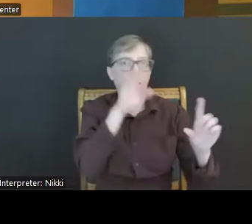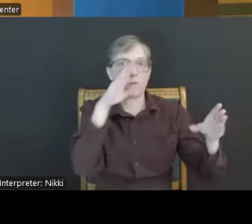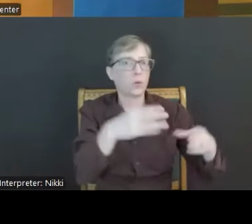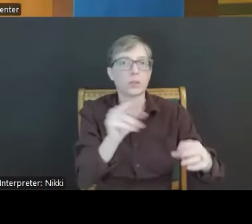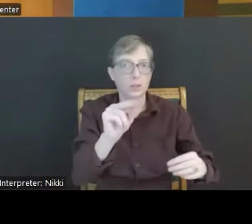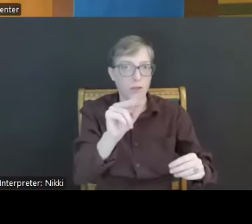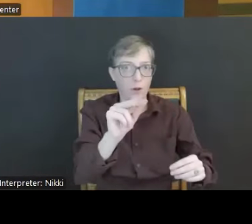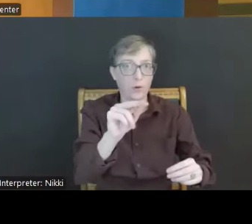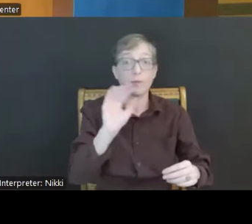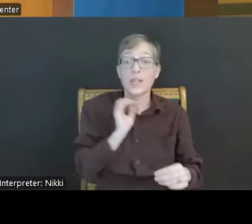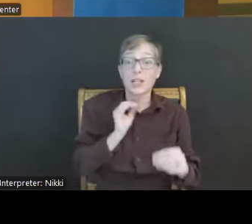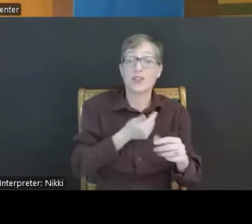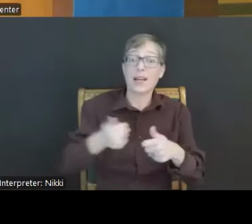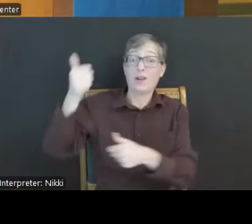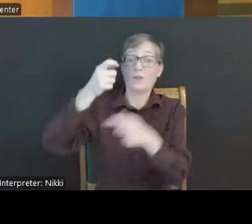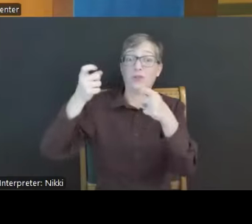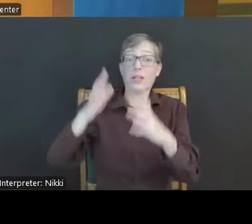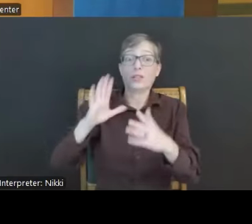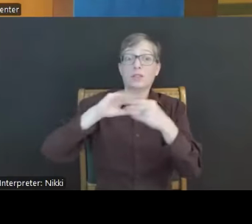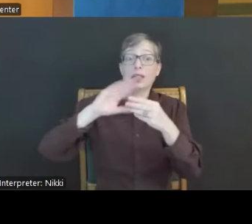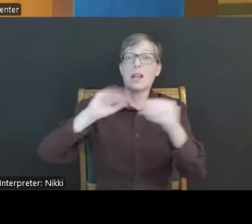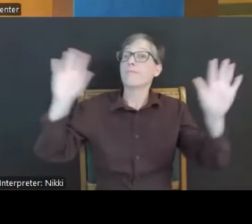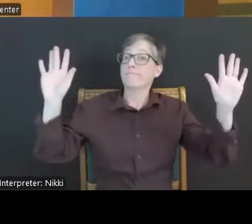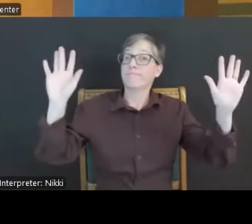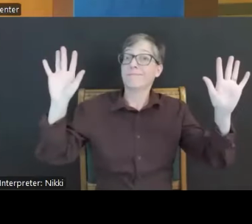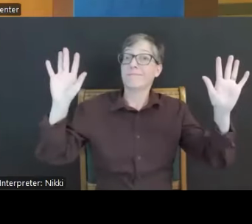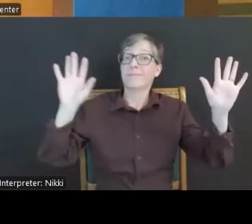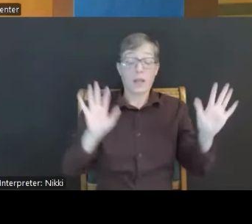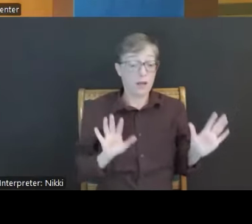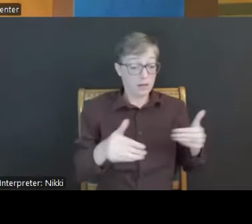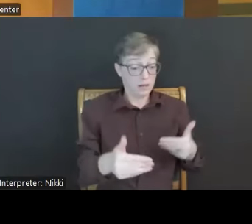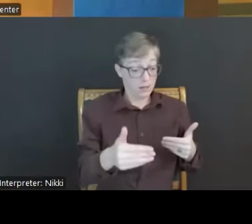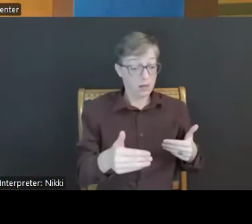the clinic let's bring education and resources to our community and that led to our community